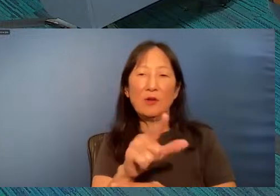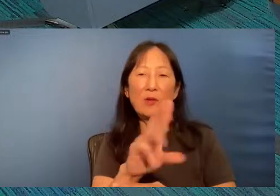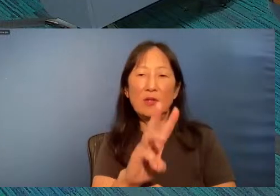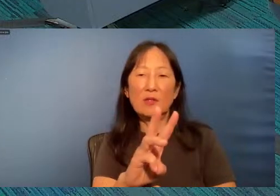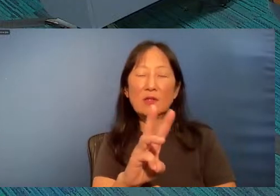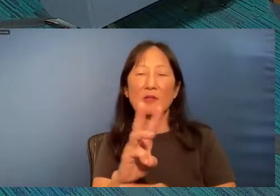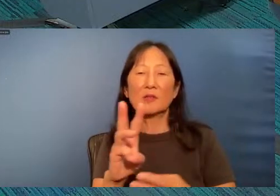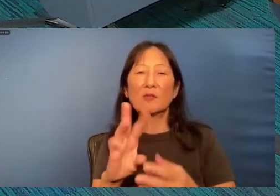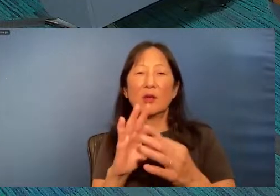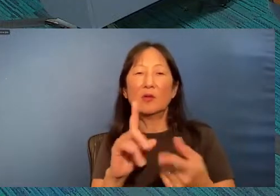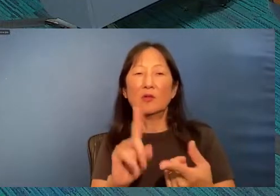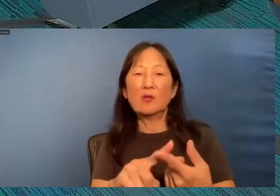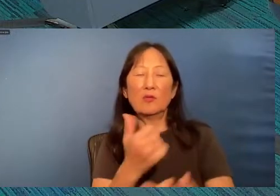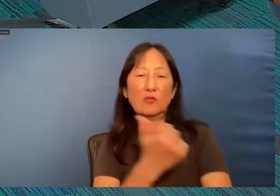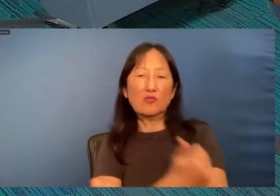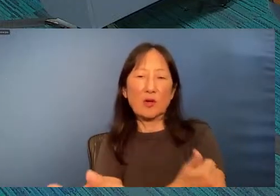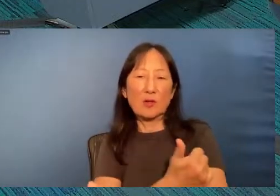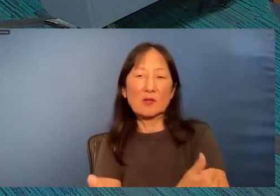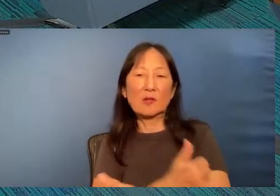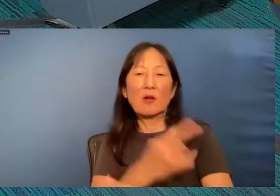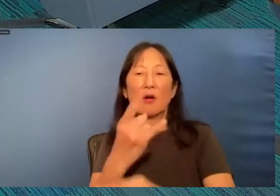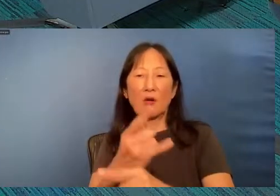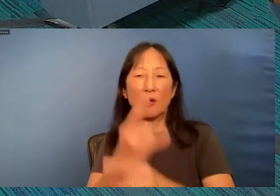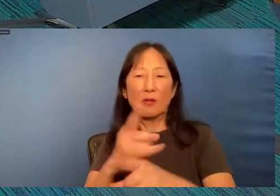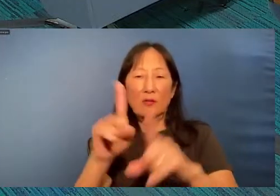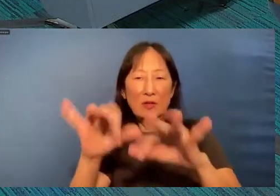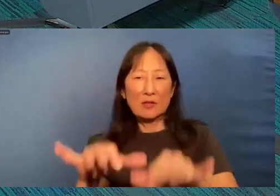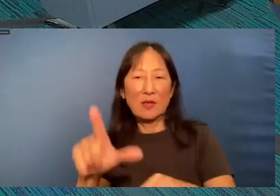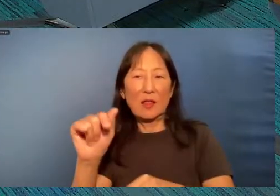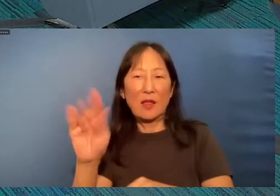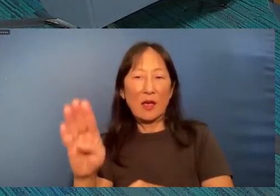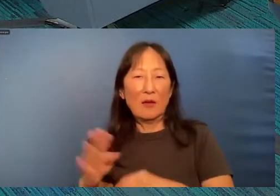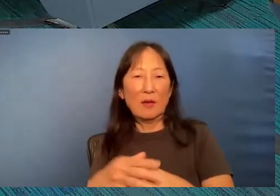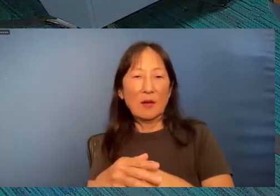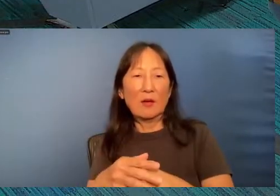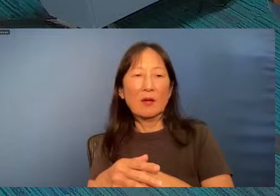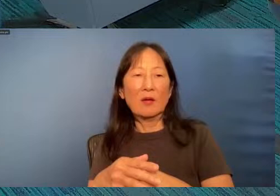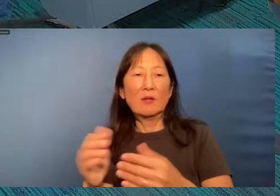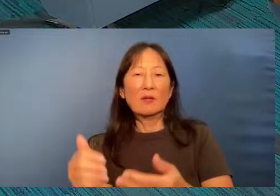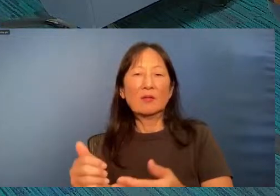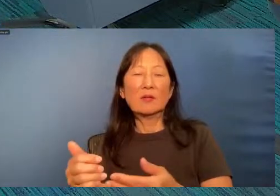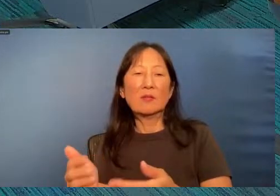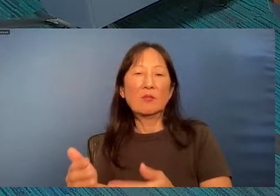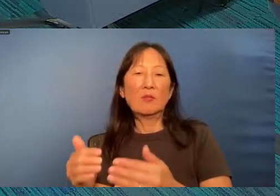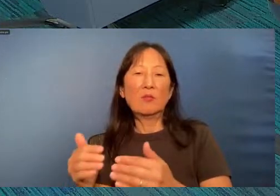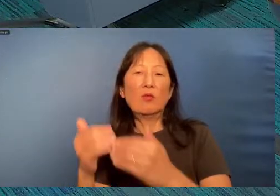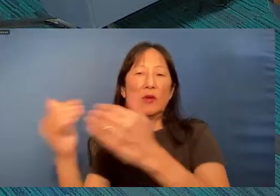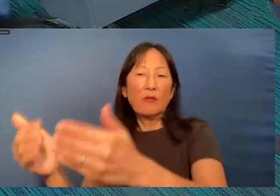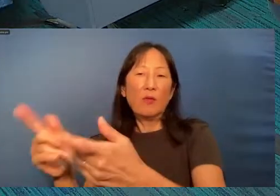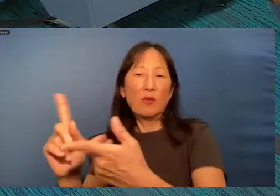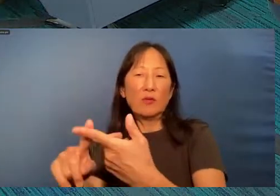and alcohol toxicology testing laboratory. Moving this forward to the ways and means committee. So the recommendation is to pass with amendments,